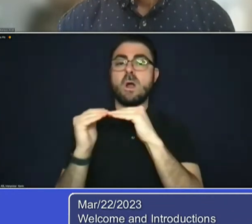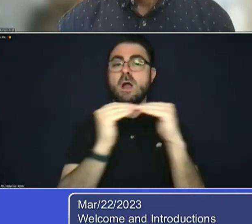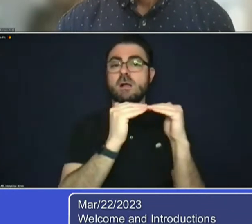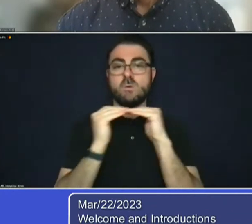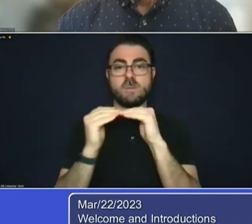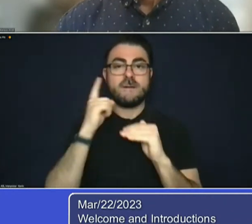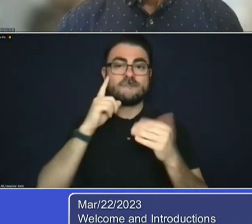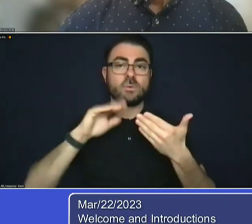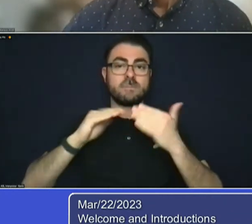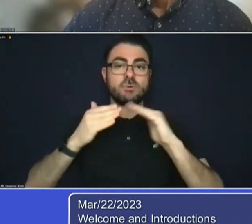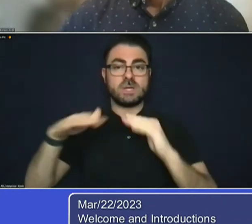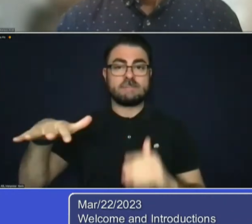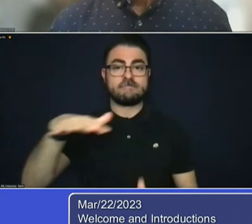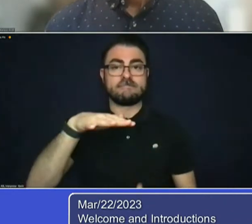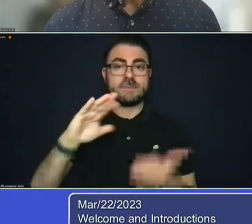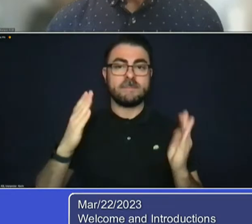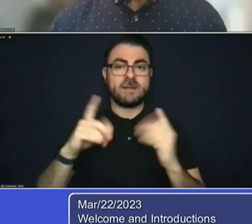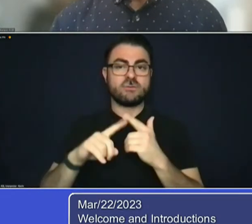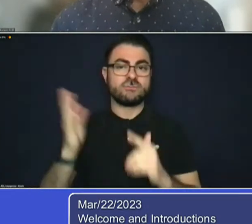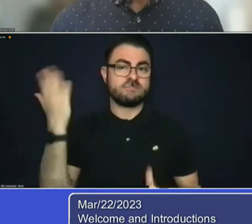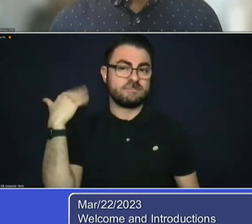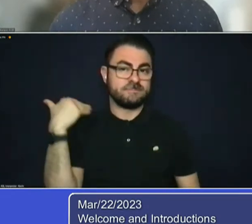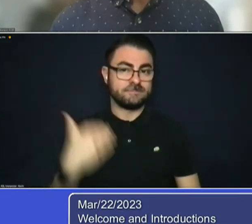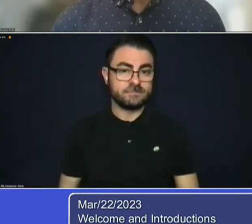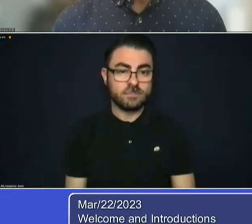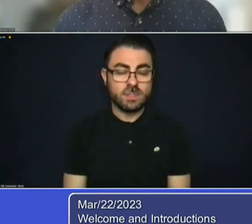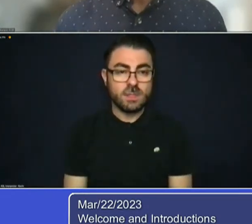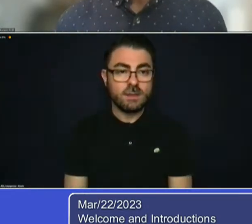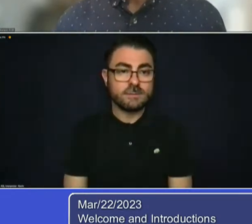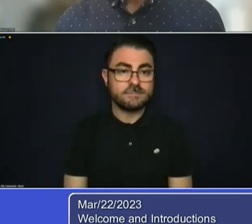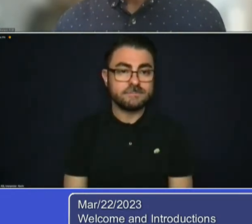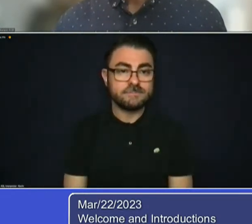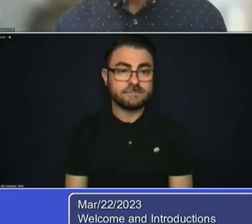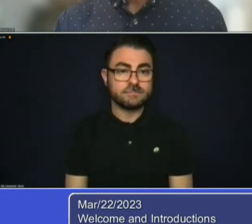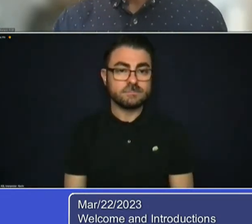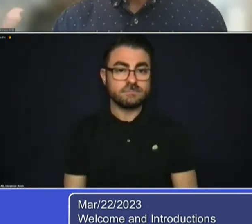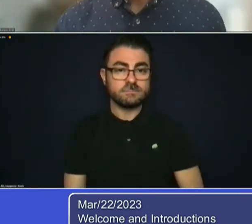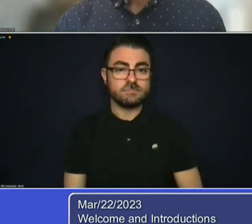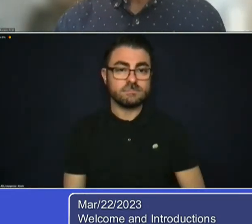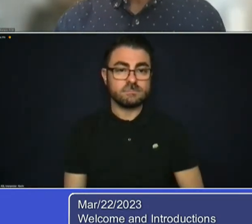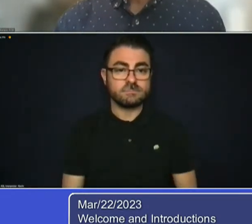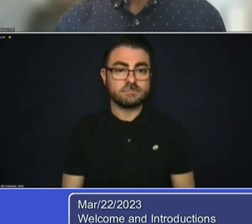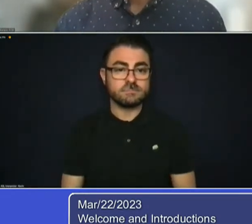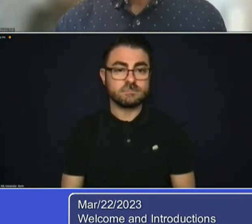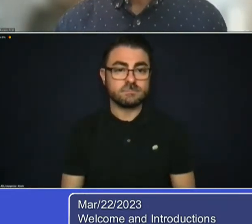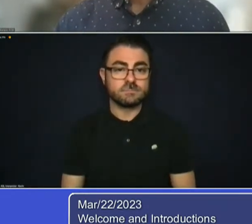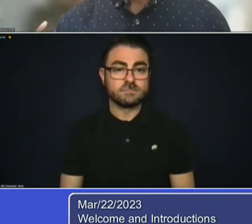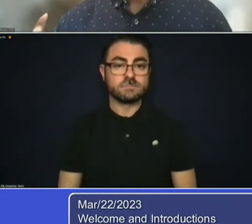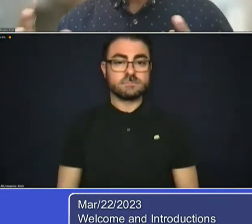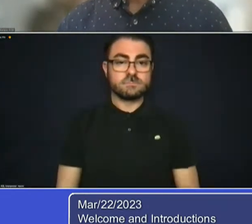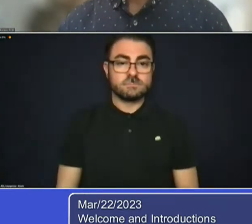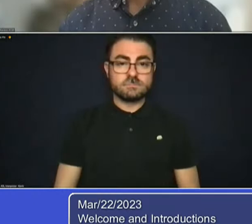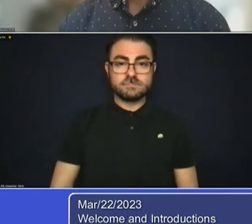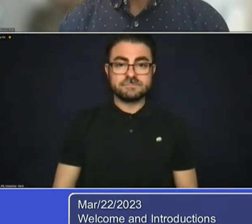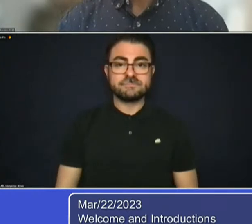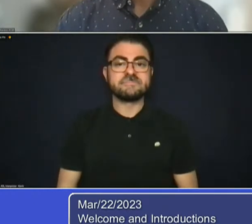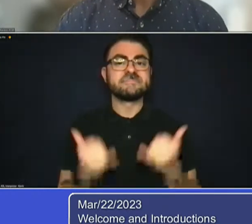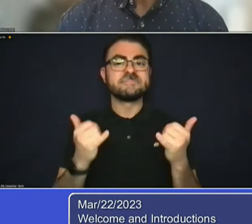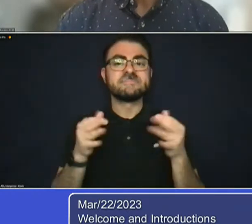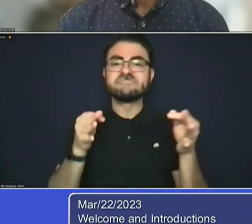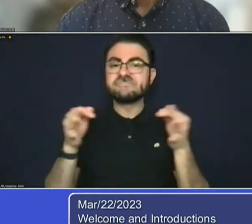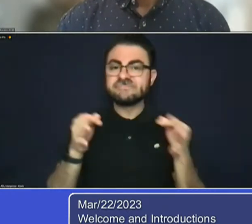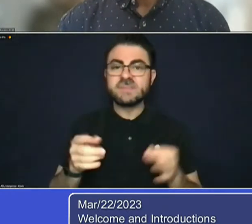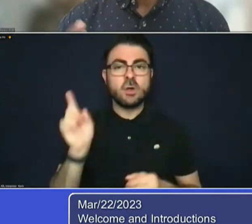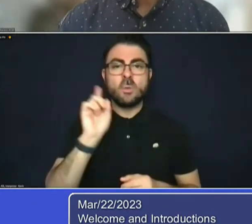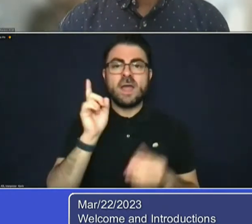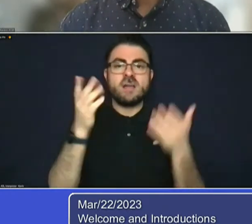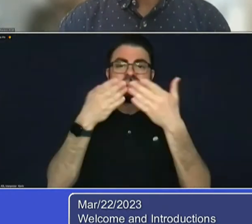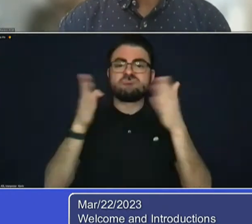A WAY THAT IS MORE EQUITABLE